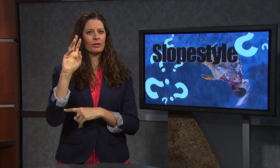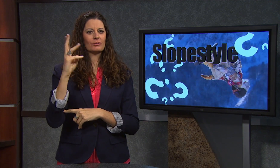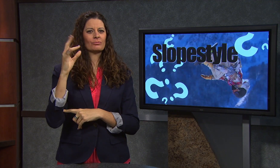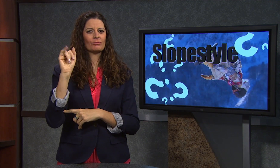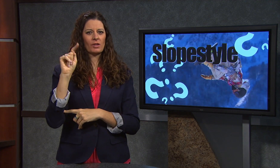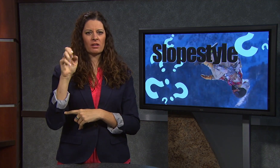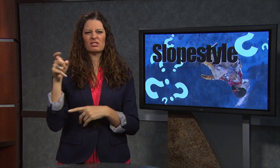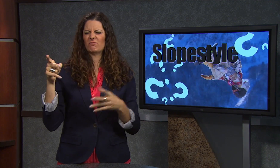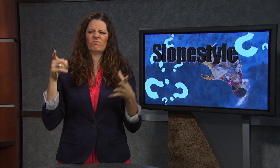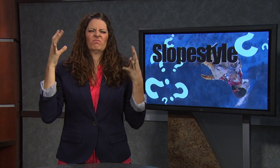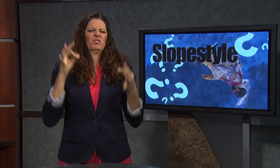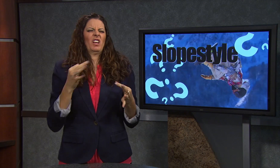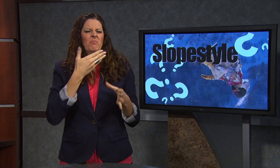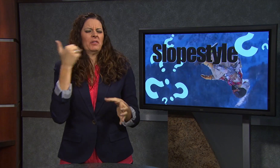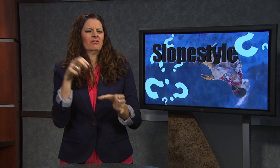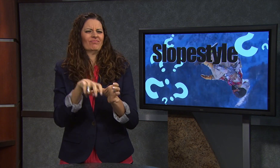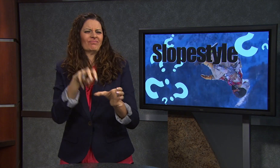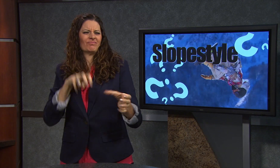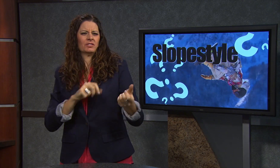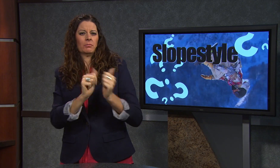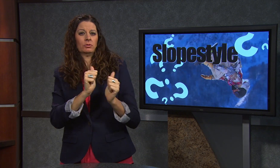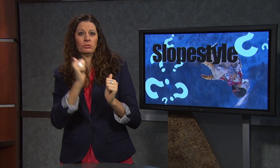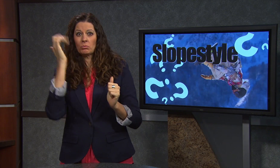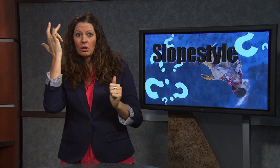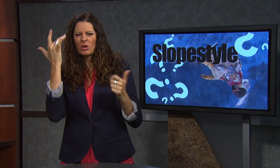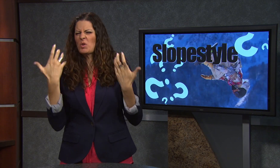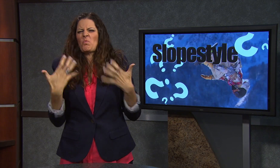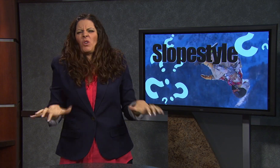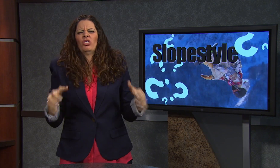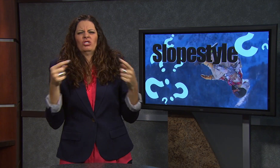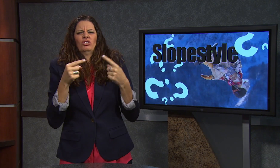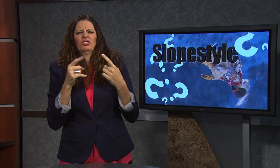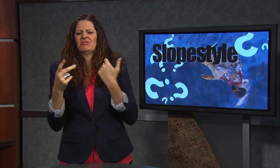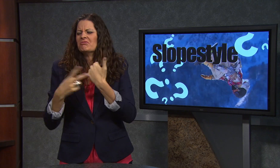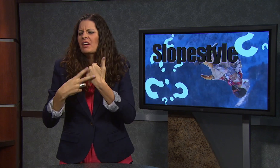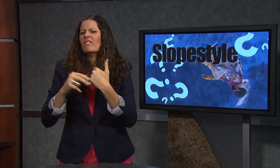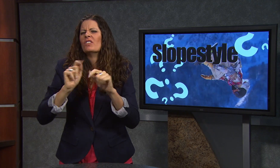SHAUN WHITE, WHO PULLED OUT OF THE EVENT BEFORE THE COMPETITION BECAUSE HE WAS NERVOUS ABOUT